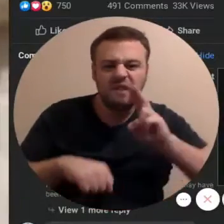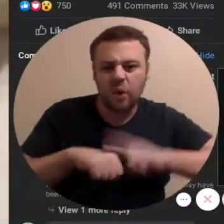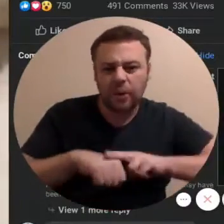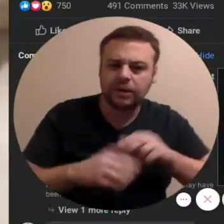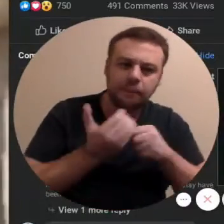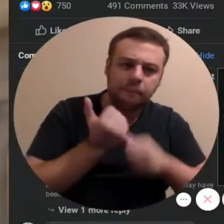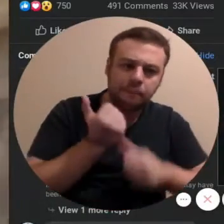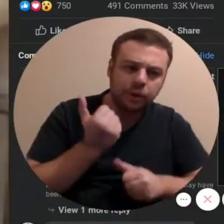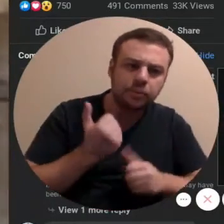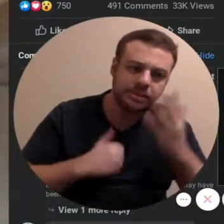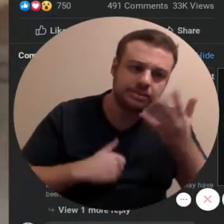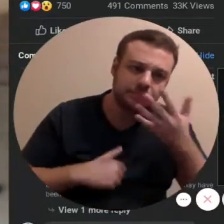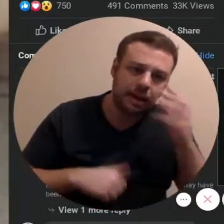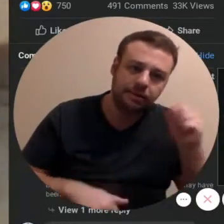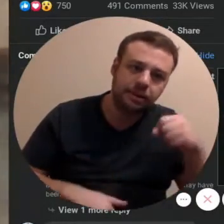Erica: Was he part of our poo at the zoo video?